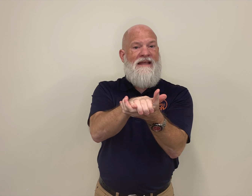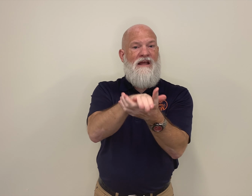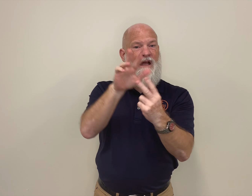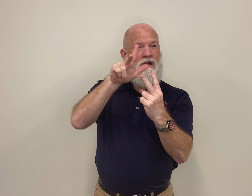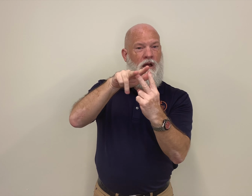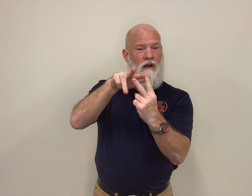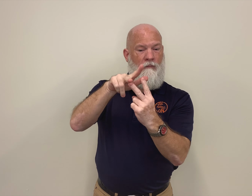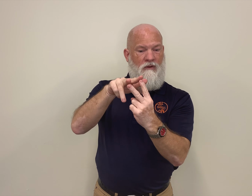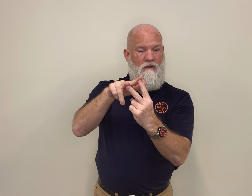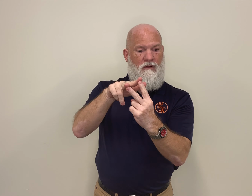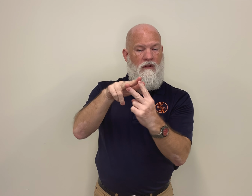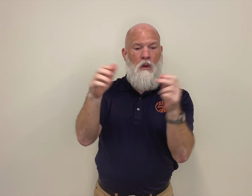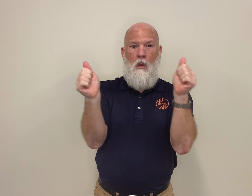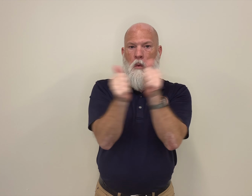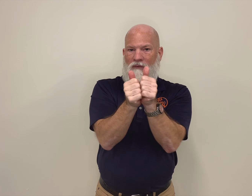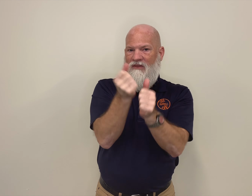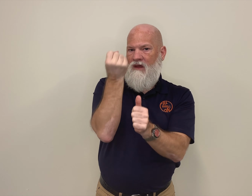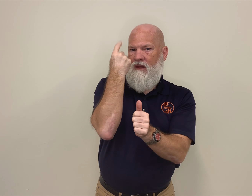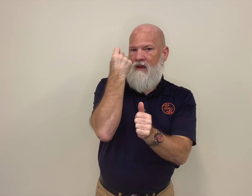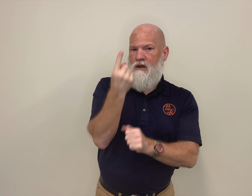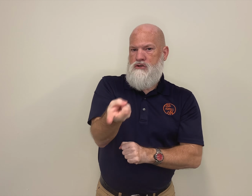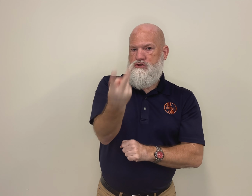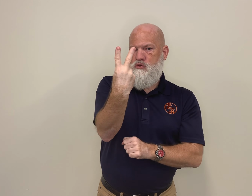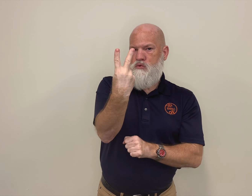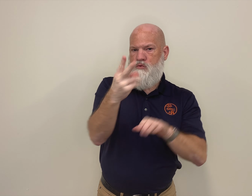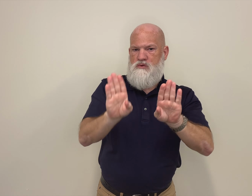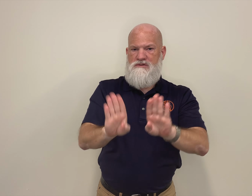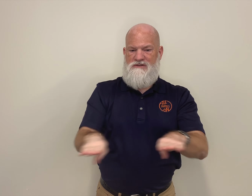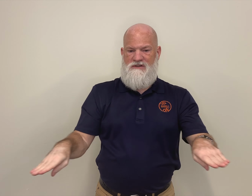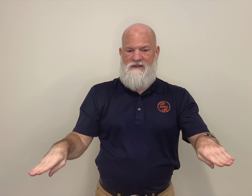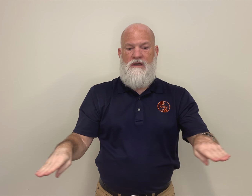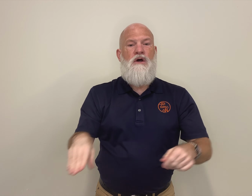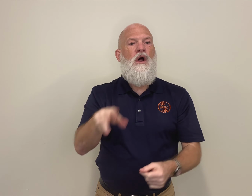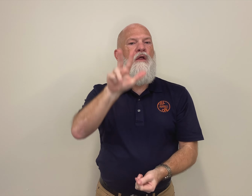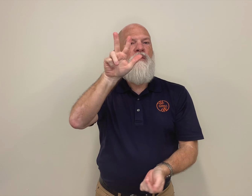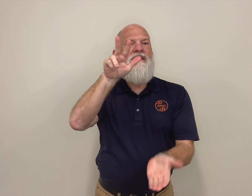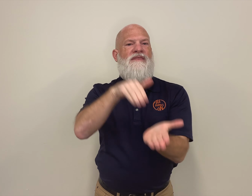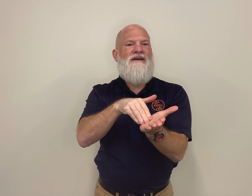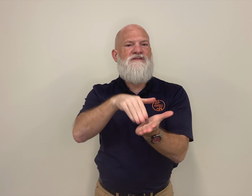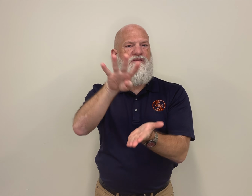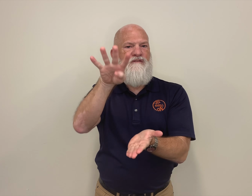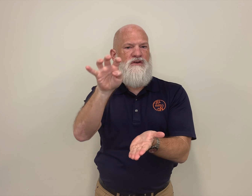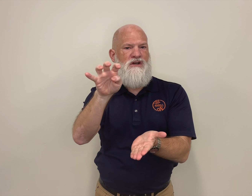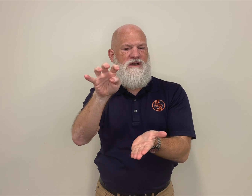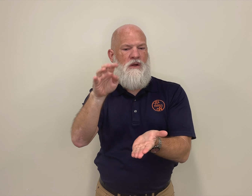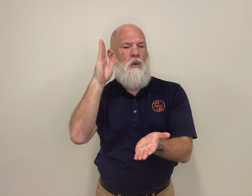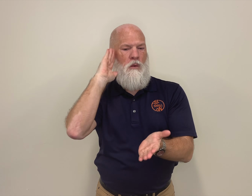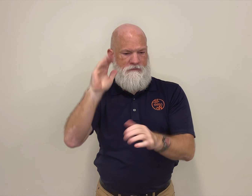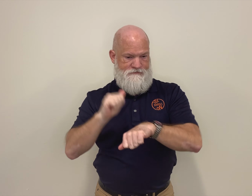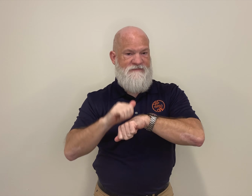For a married couple filing jointly together with 2 children, you can receive a total of $3,400